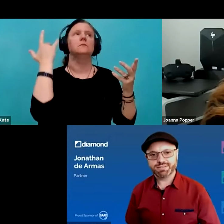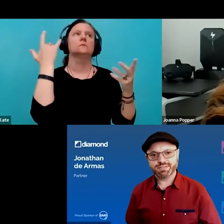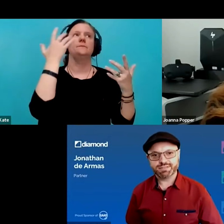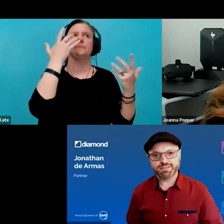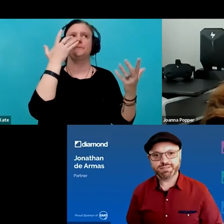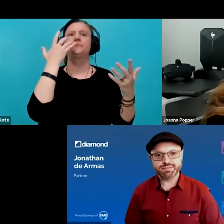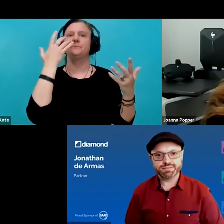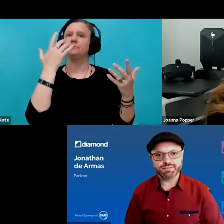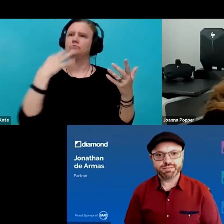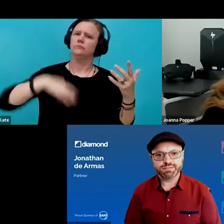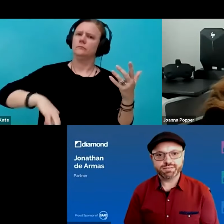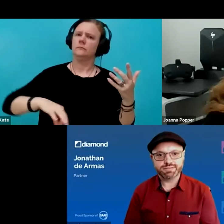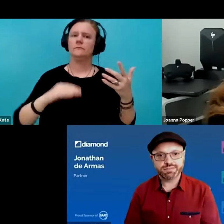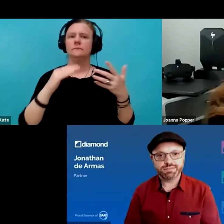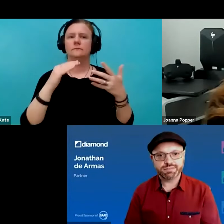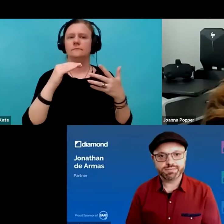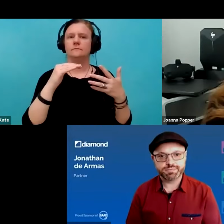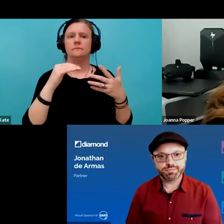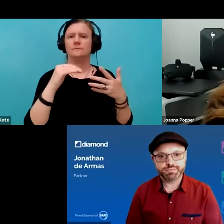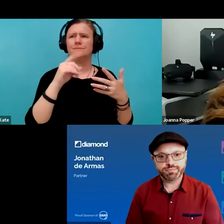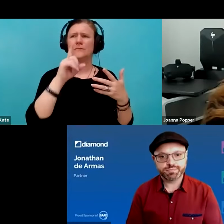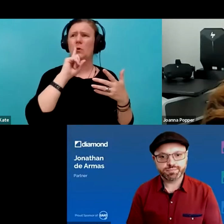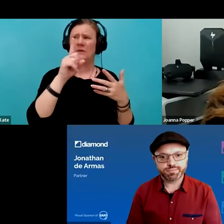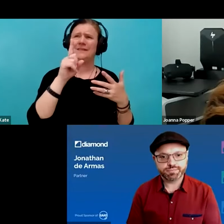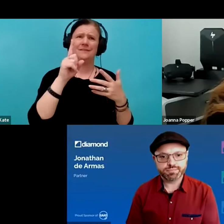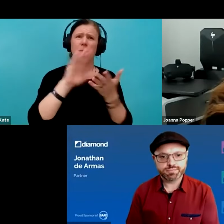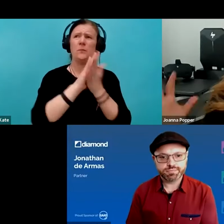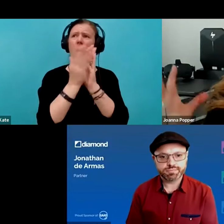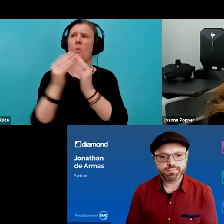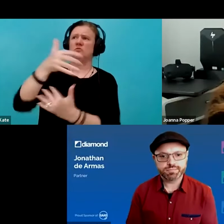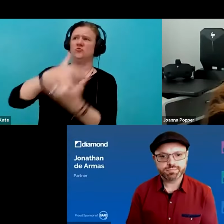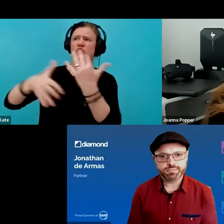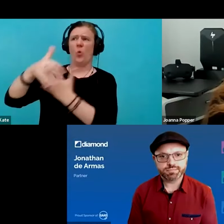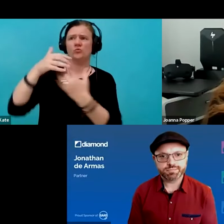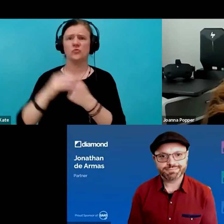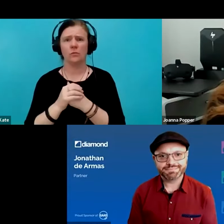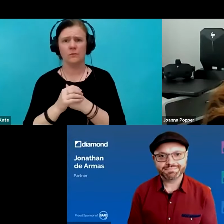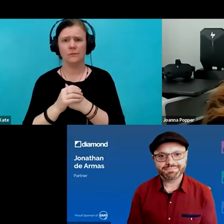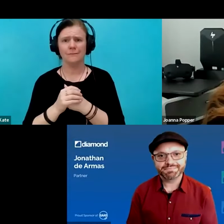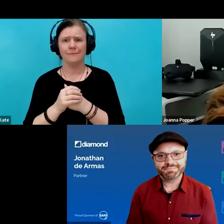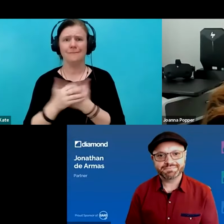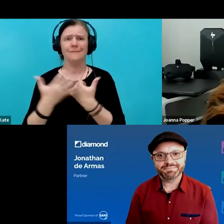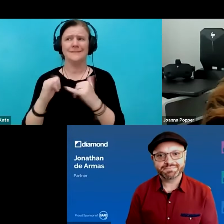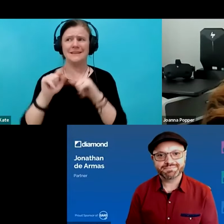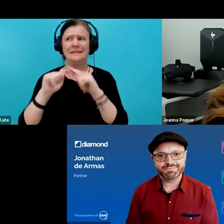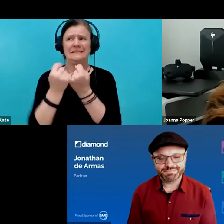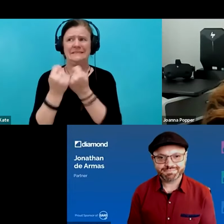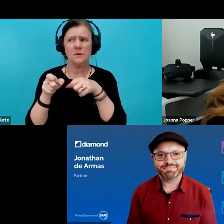useful for people, or even going into social VR experiences where you get to have like still have some to team building some team camaraderie.